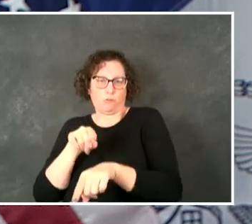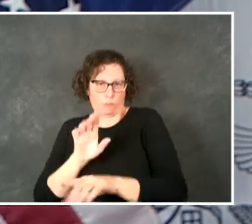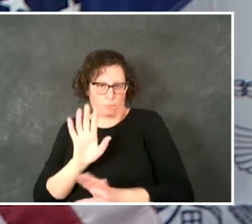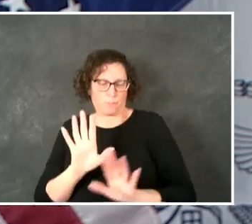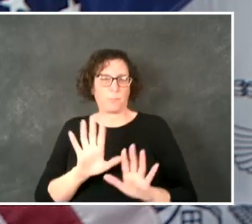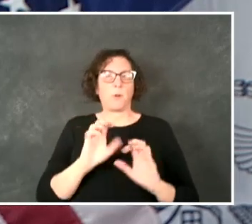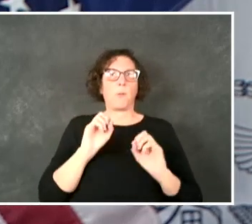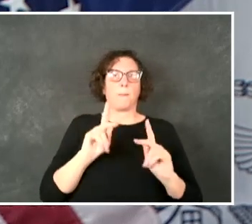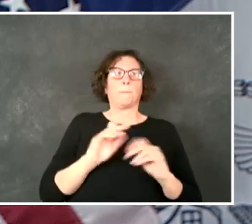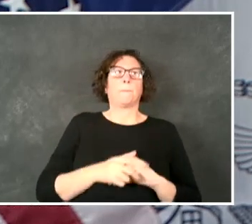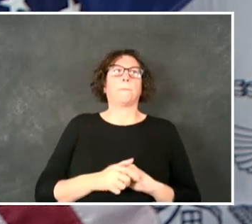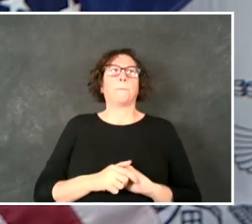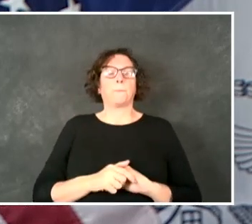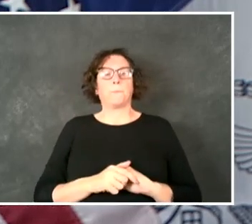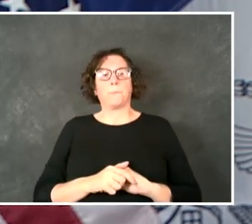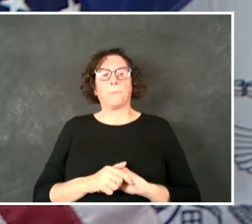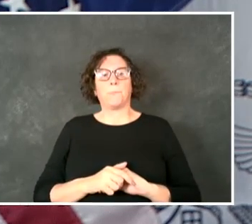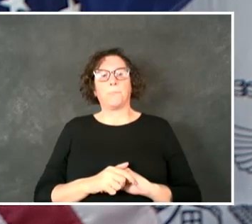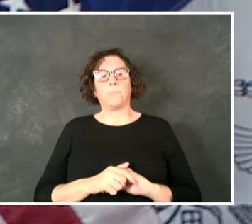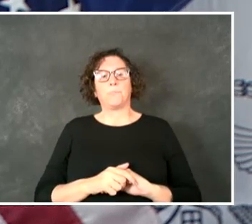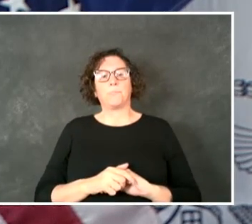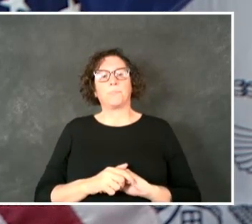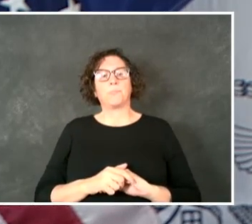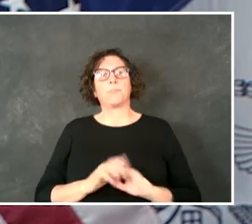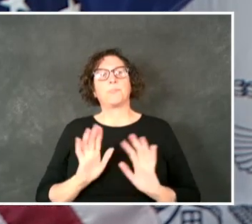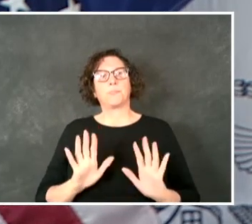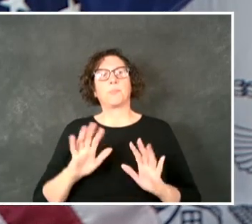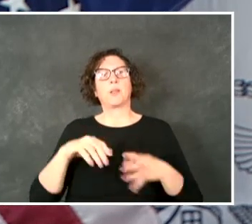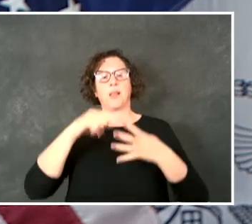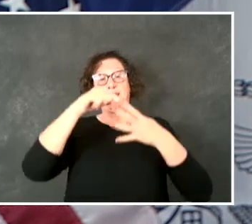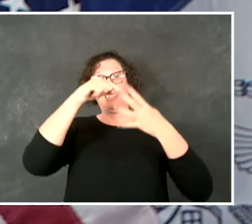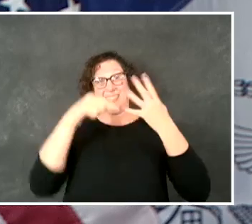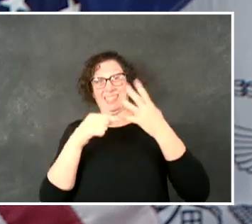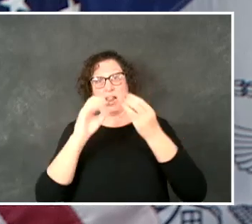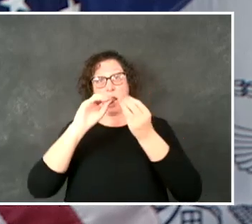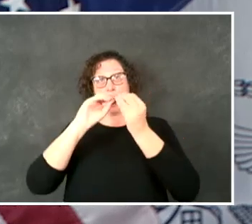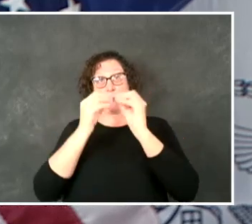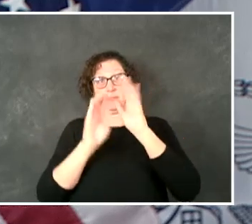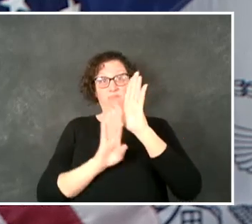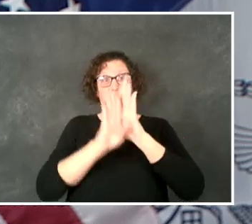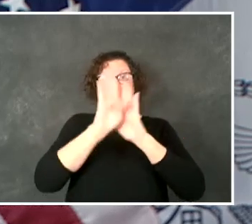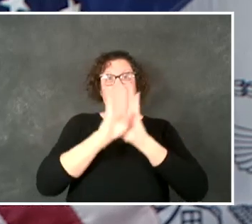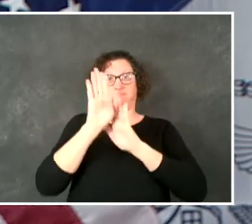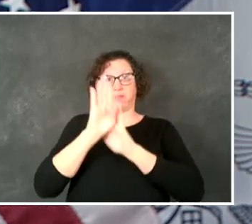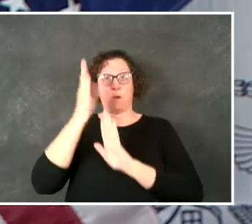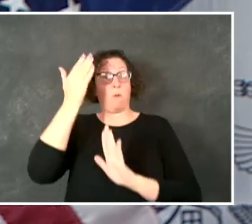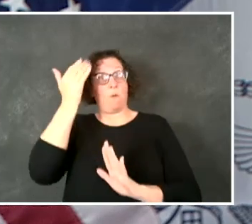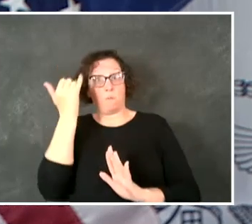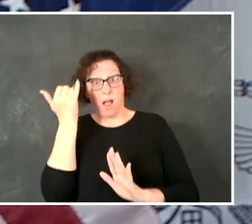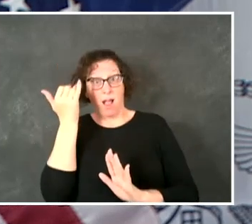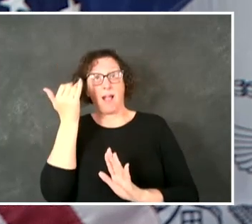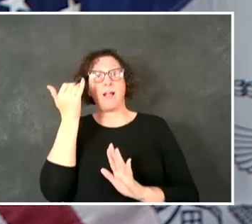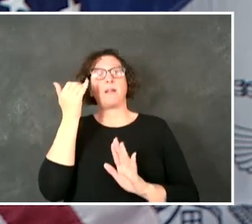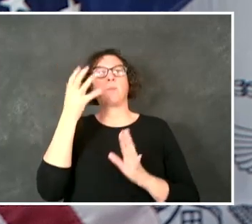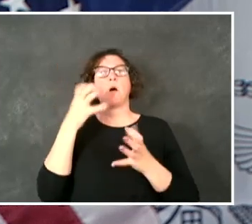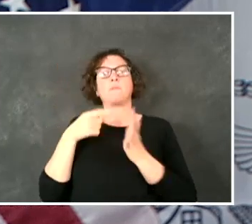TURN TO THE DOCTORS TO SALESPEOPLE ABOUT THIS.